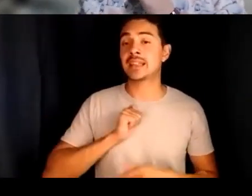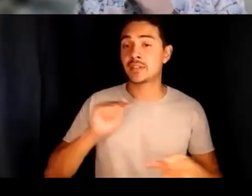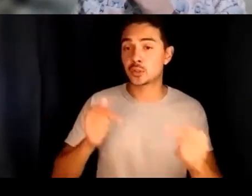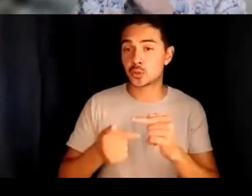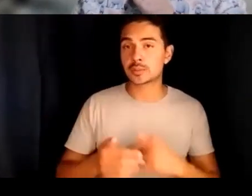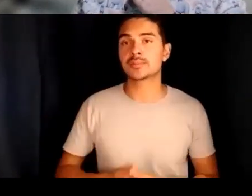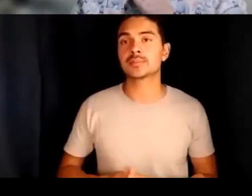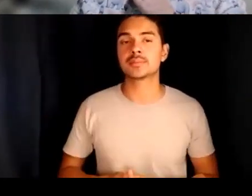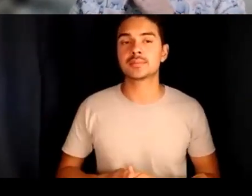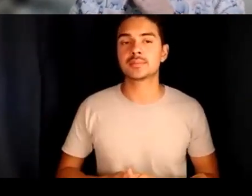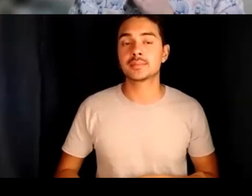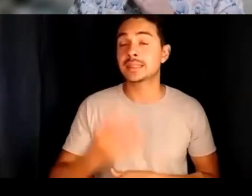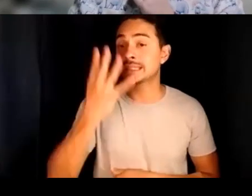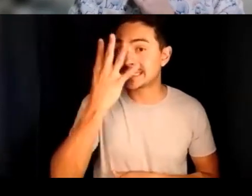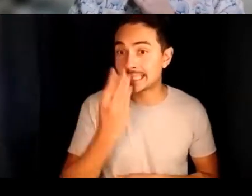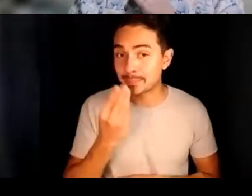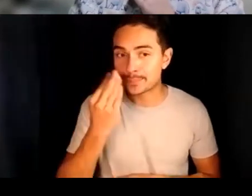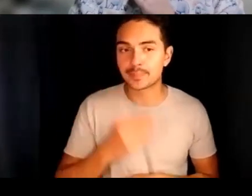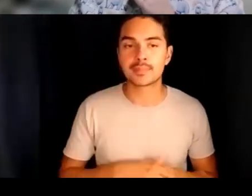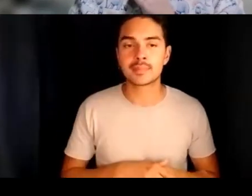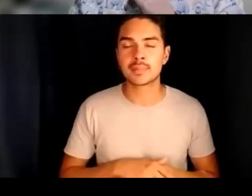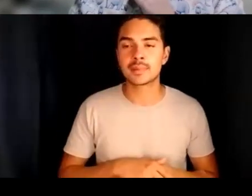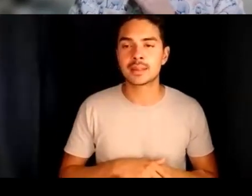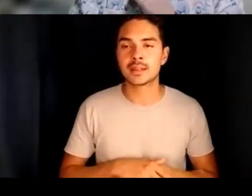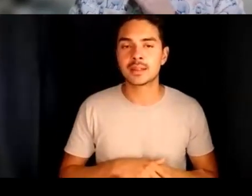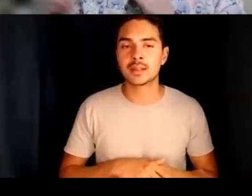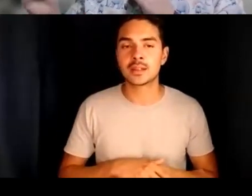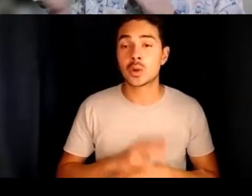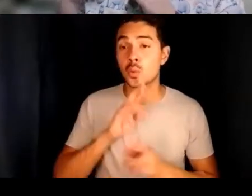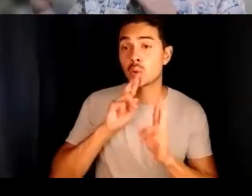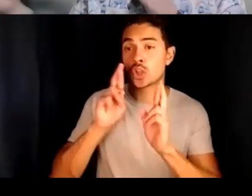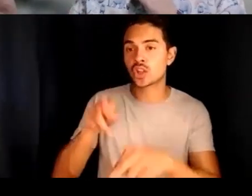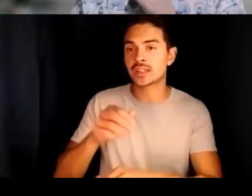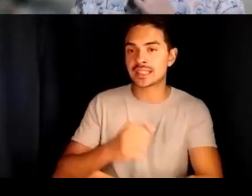Defensive reactions, so that could be in, you know,